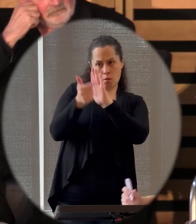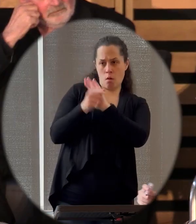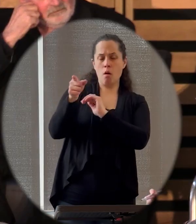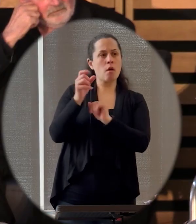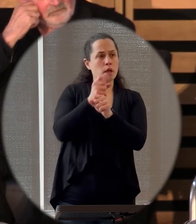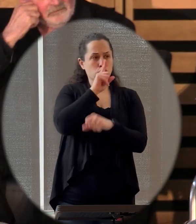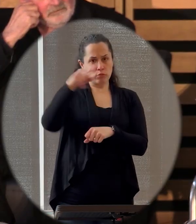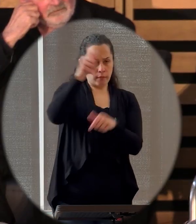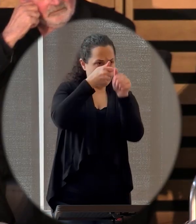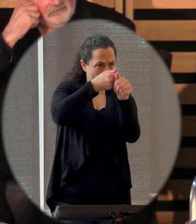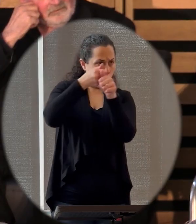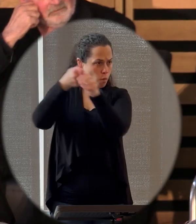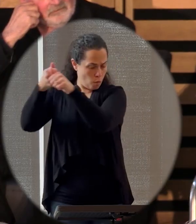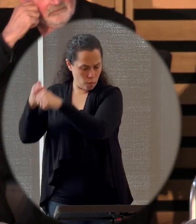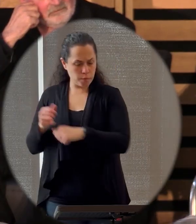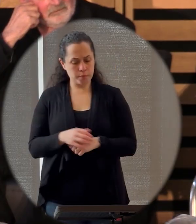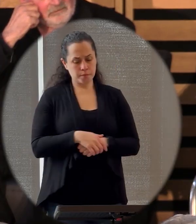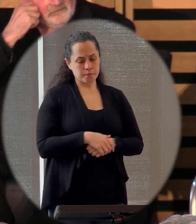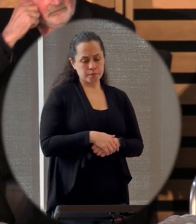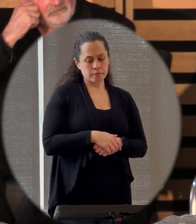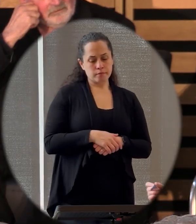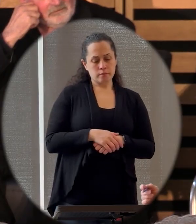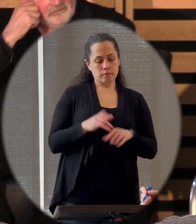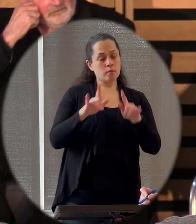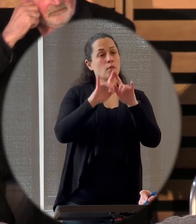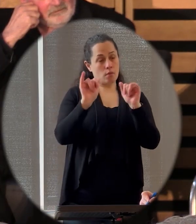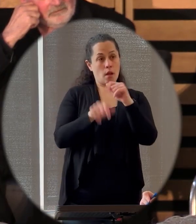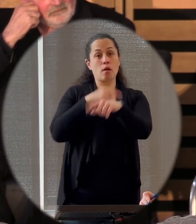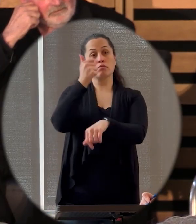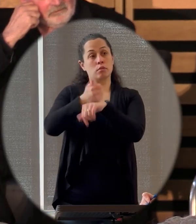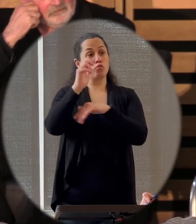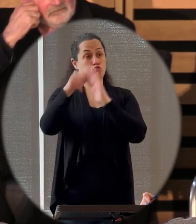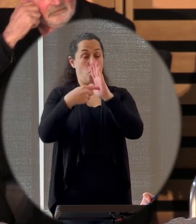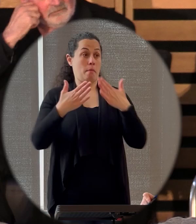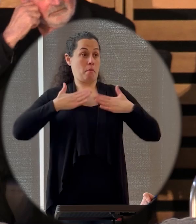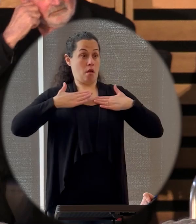its regulations. And it put in place the office of the chief of chief accessibility officer, the role